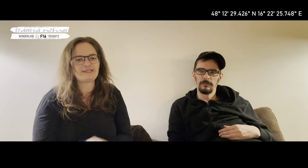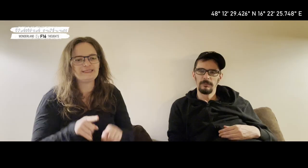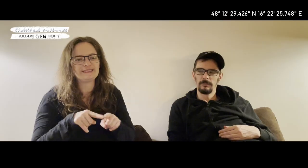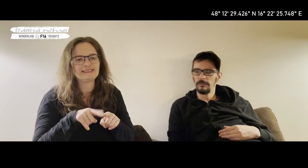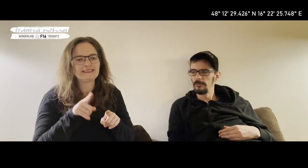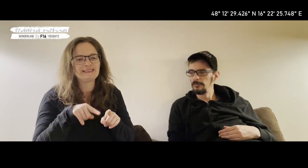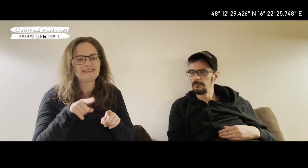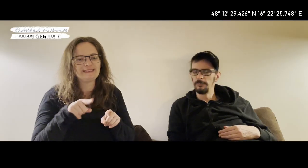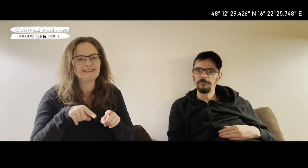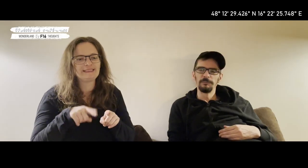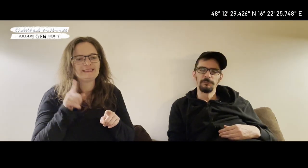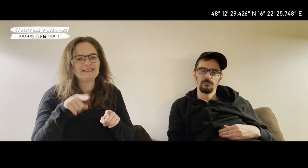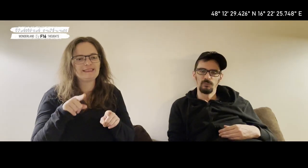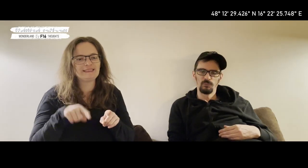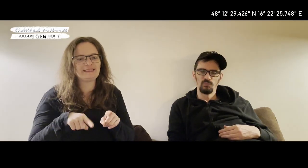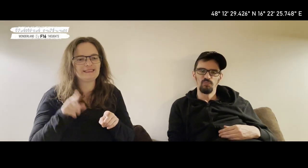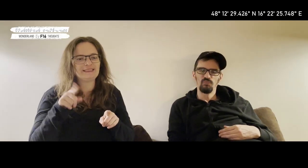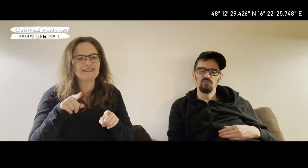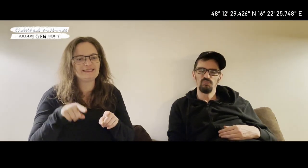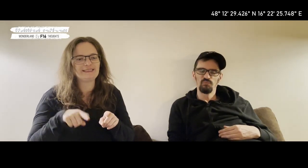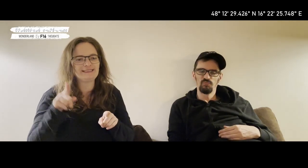The detector needle continues to show deflection.